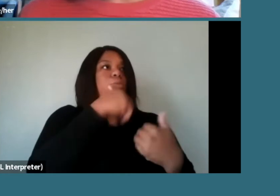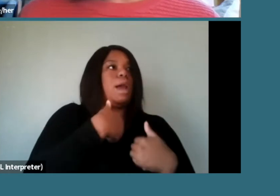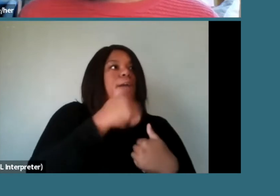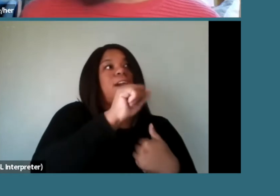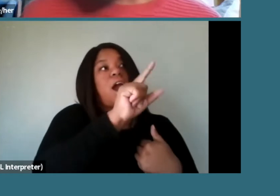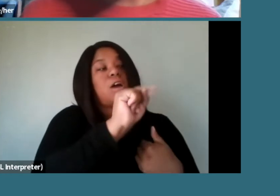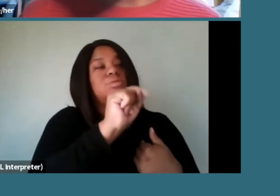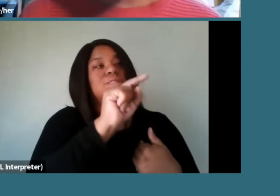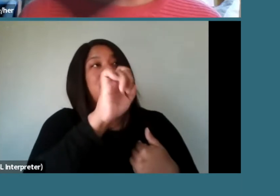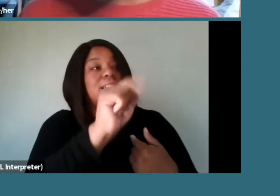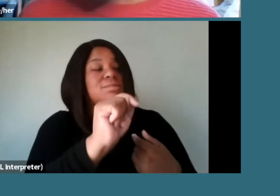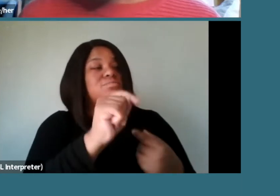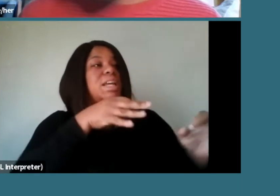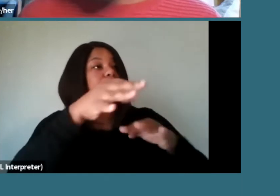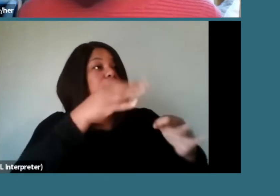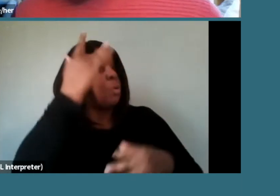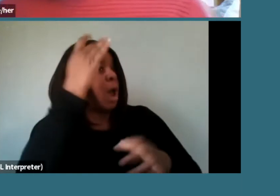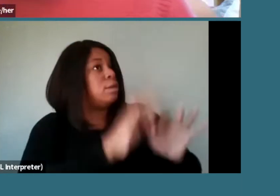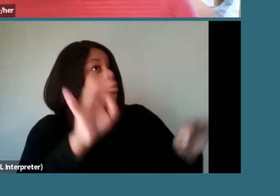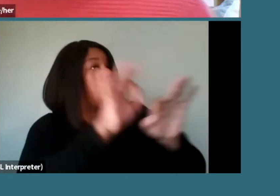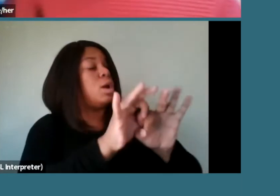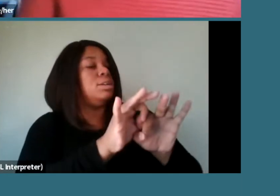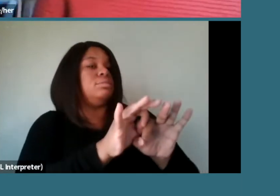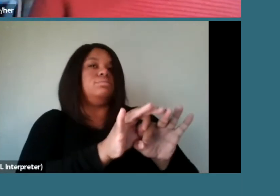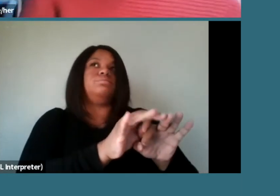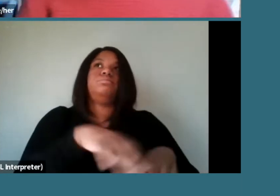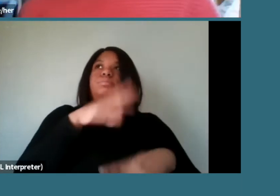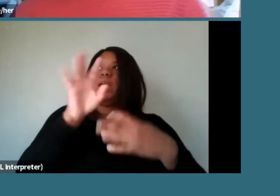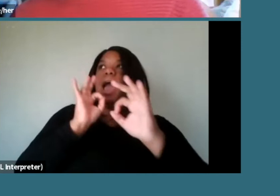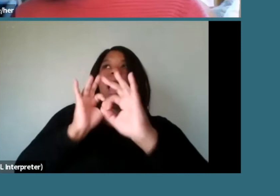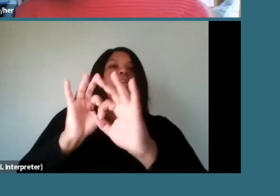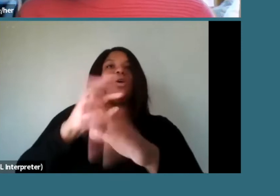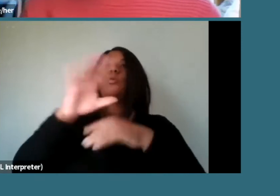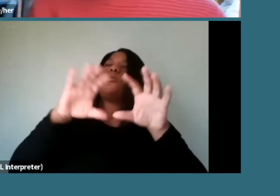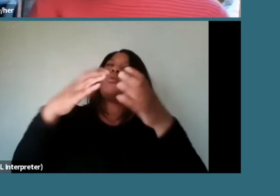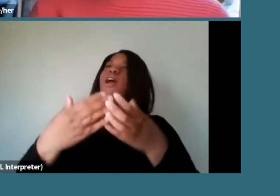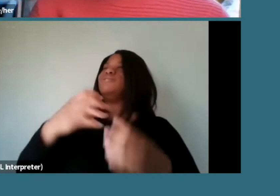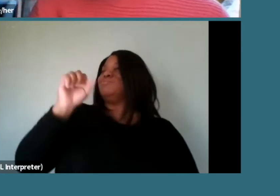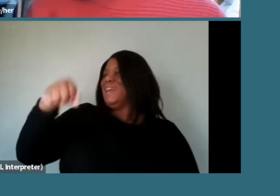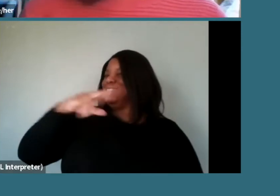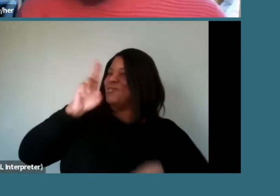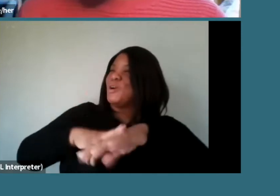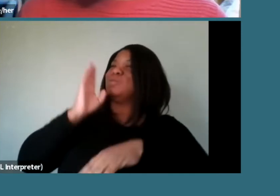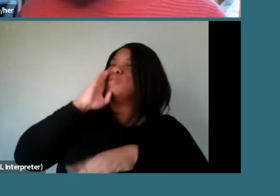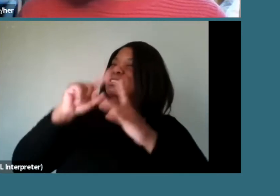Now, in an ideal world, whoever gets that message will be like, oh yes, of course we will start doing that now.